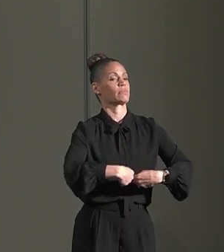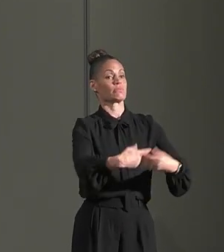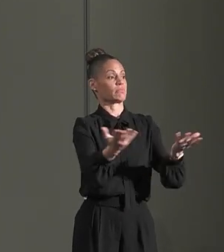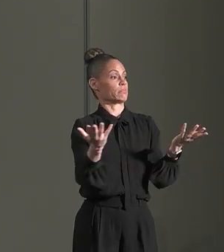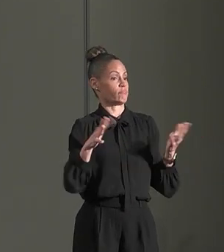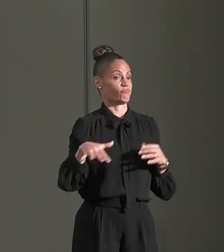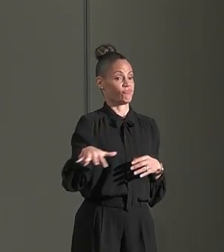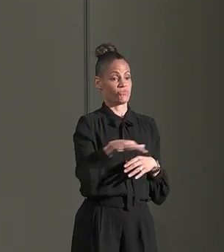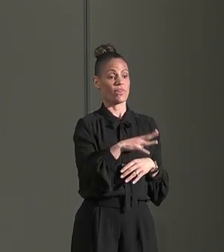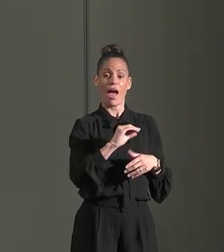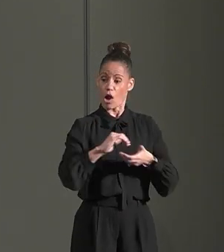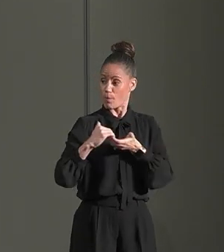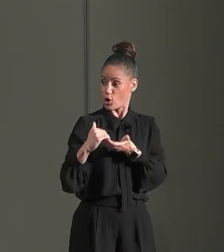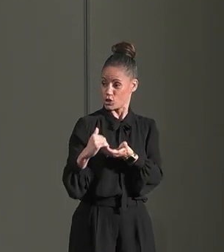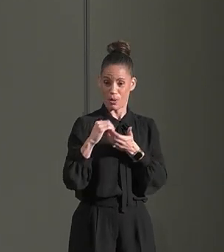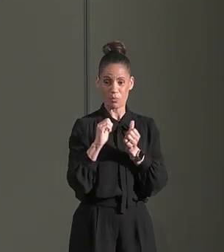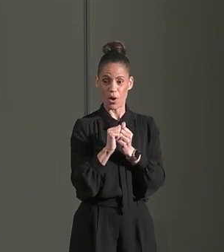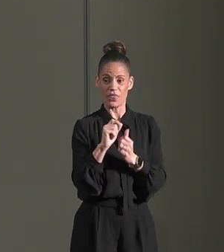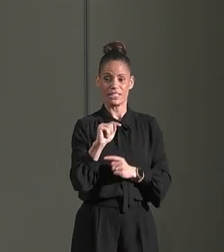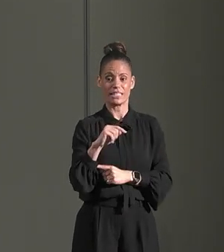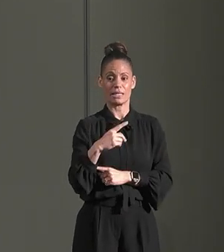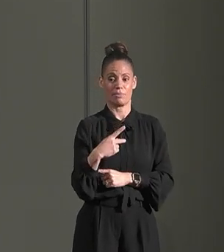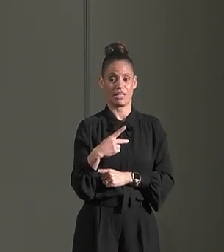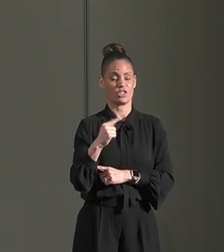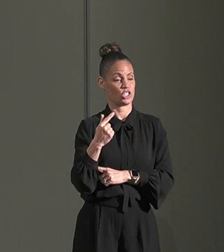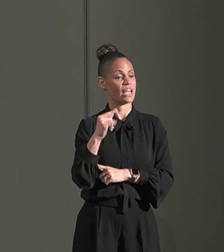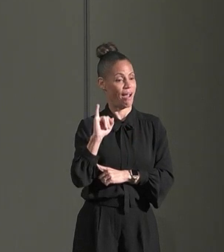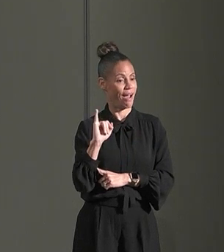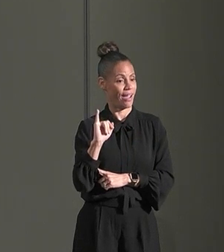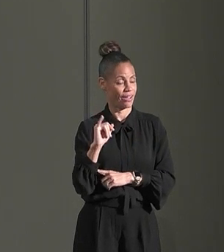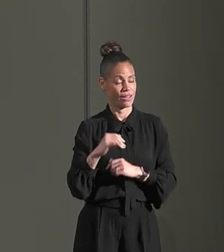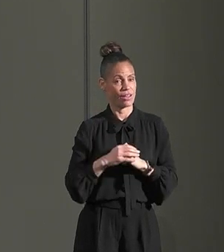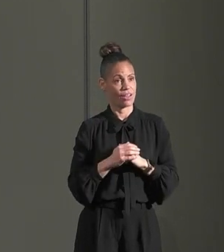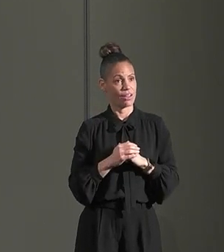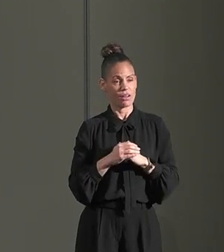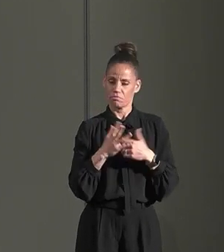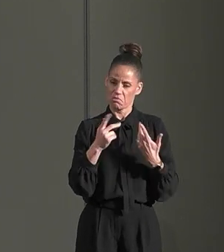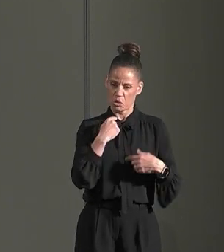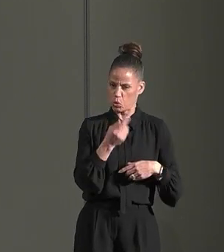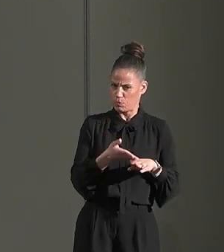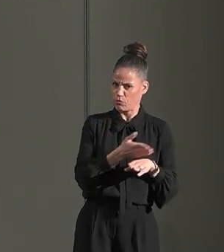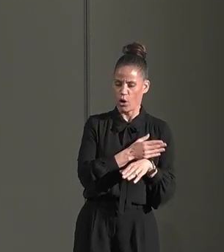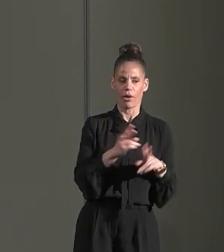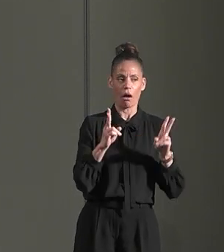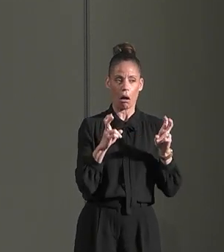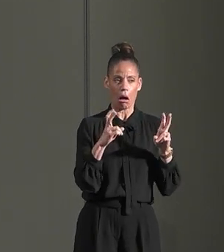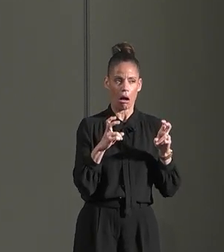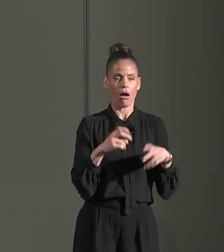partnership with TPGi to be able to as I mentioned before, hold our feet to the fire. It is what